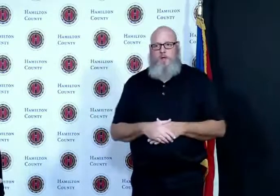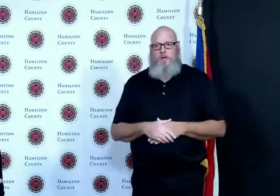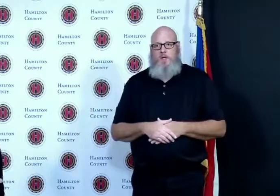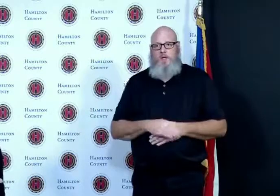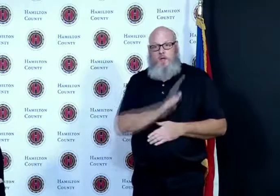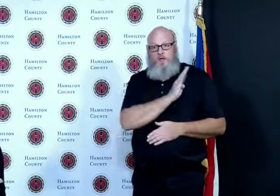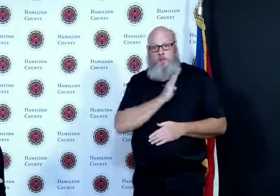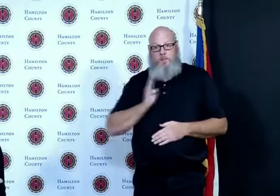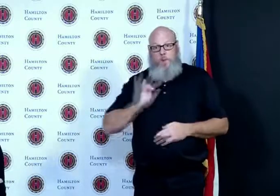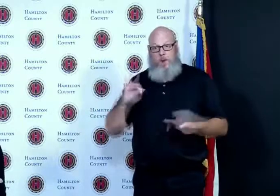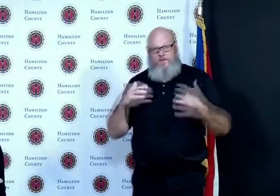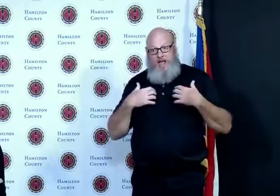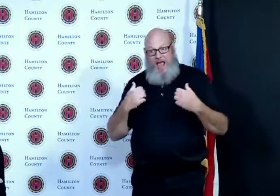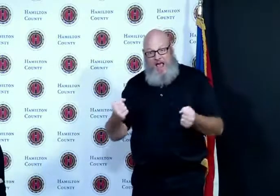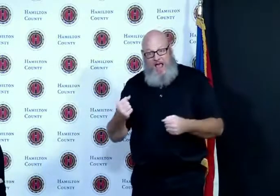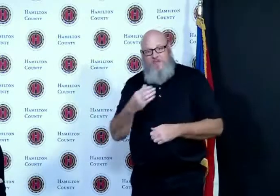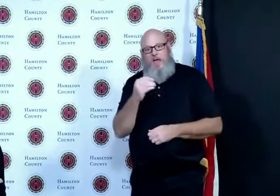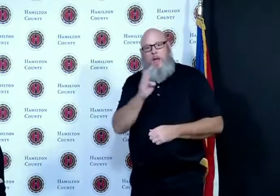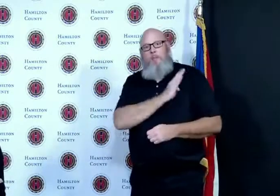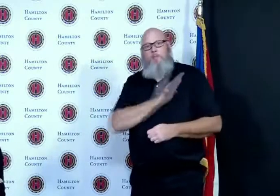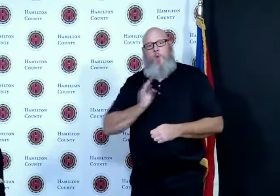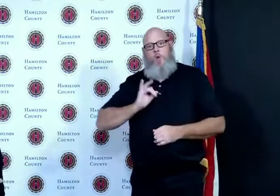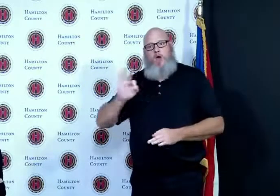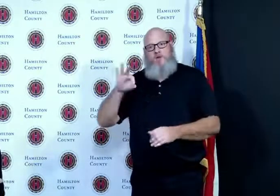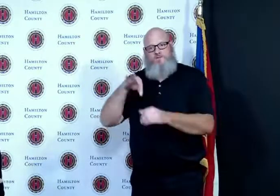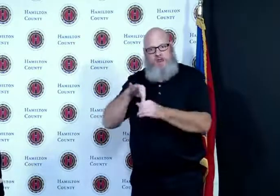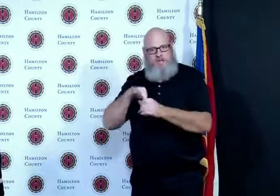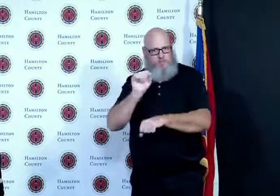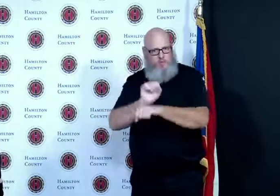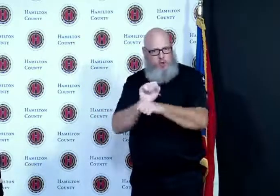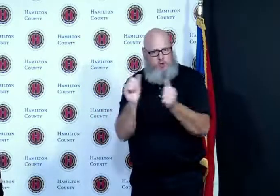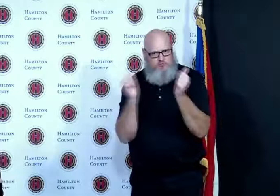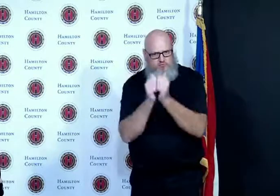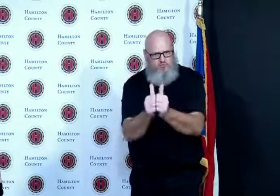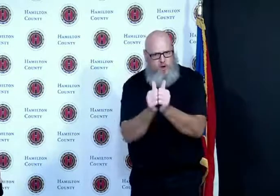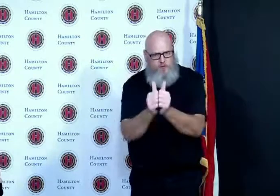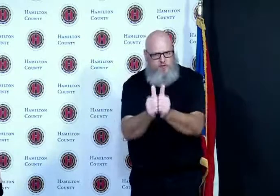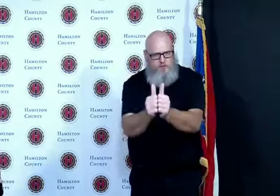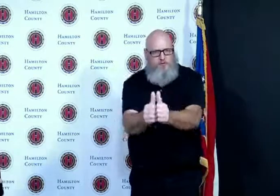you thank you for being willing to do that and kudos to all of the above for reaching